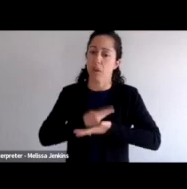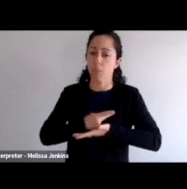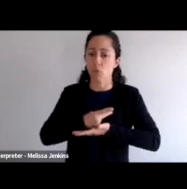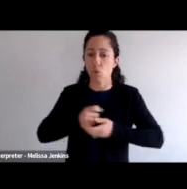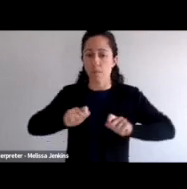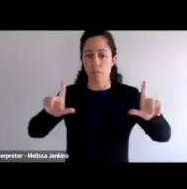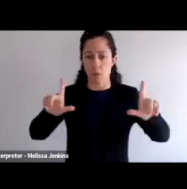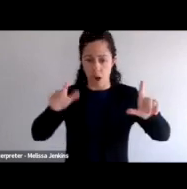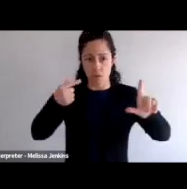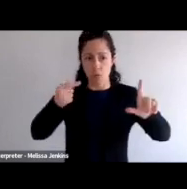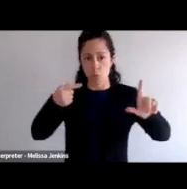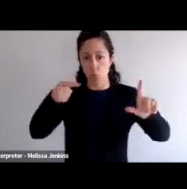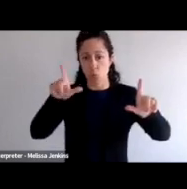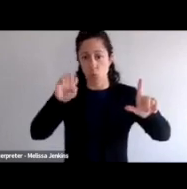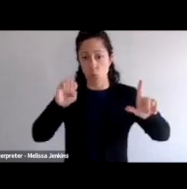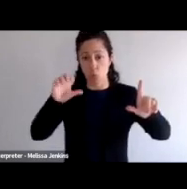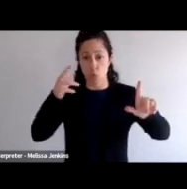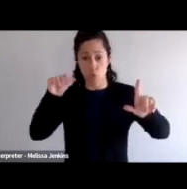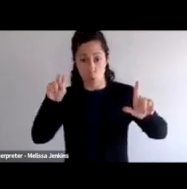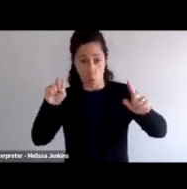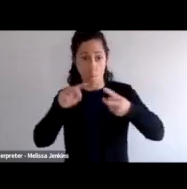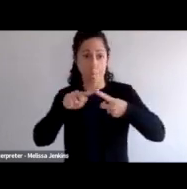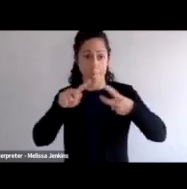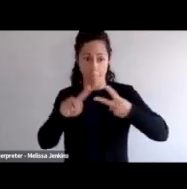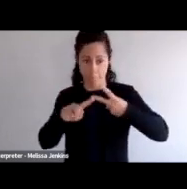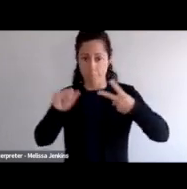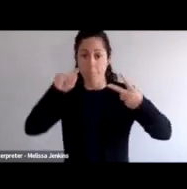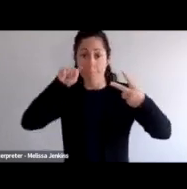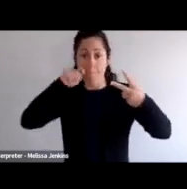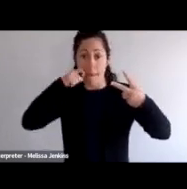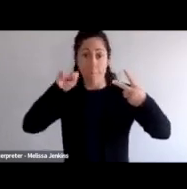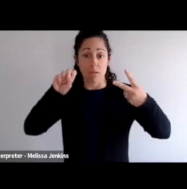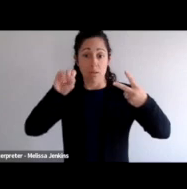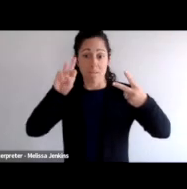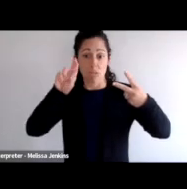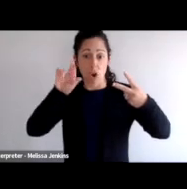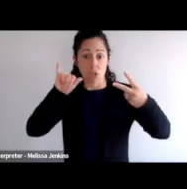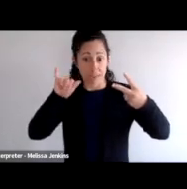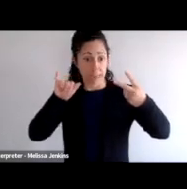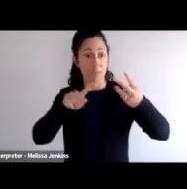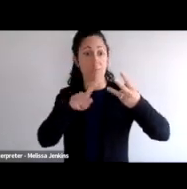Apple Safari, and Microsoft Edge. You don't need to finish this all at once.